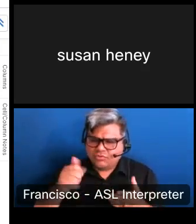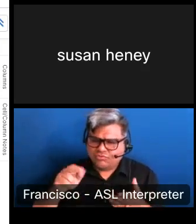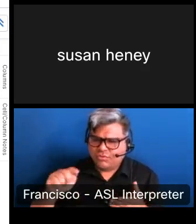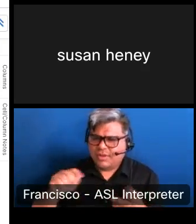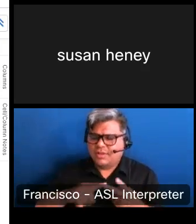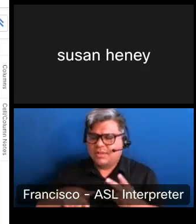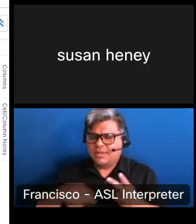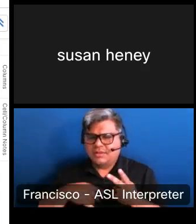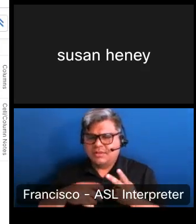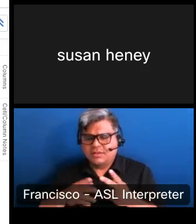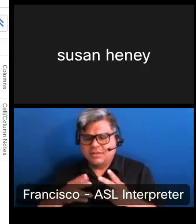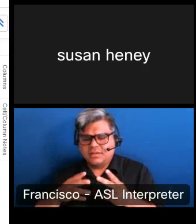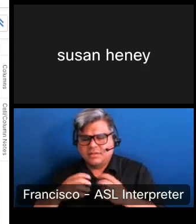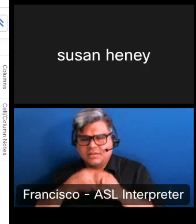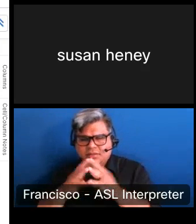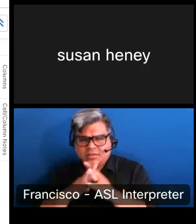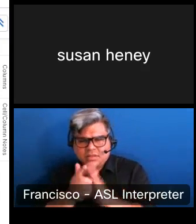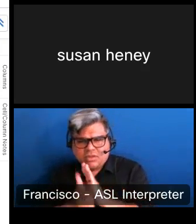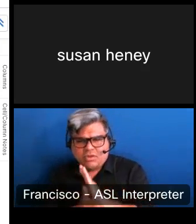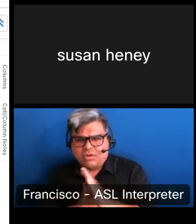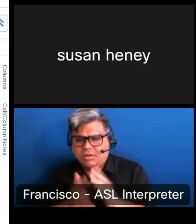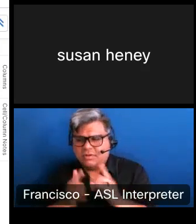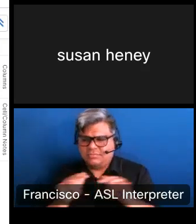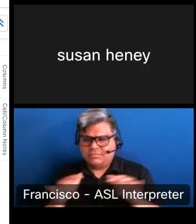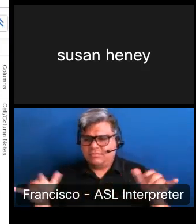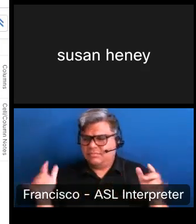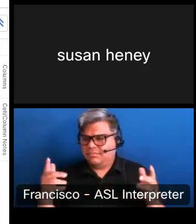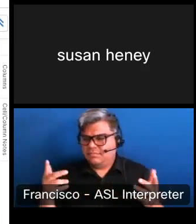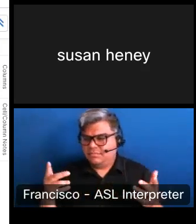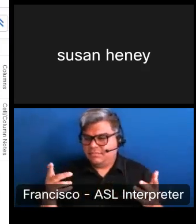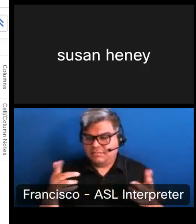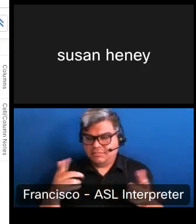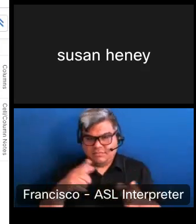what do these data say? Really, anything that you need it to say based on your purpose. Okay?